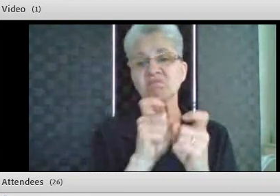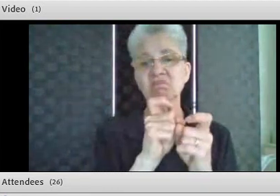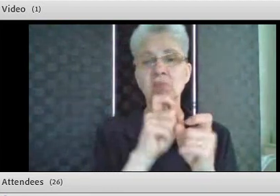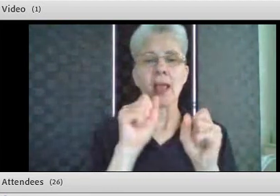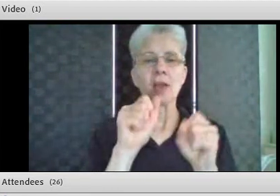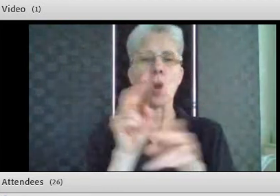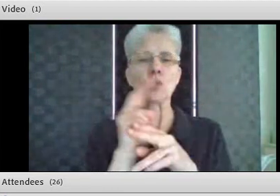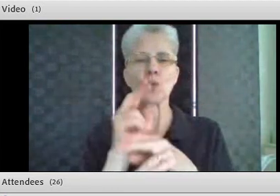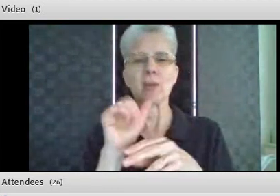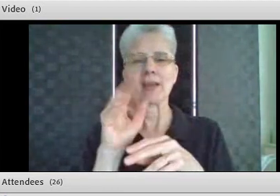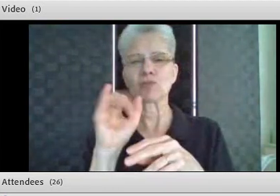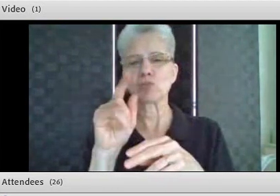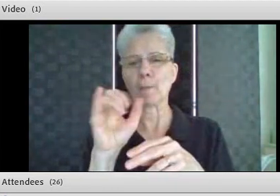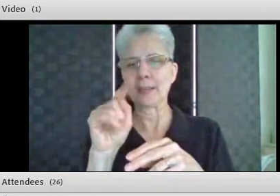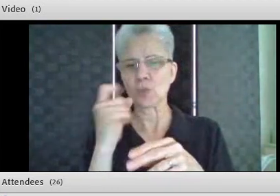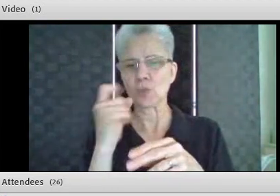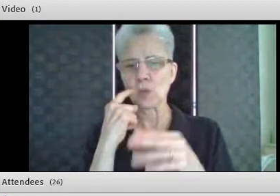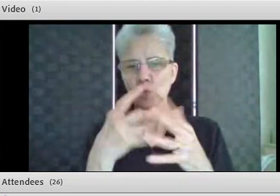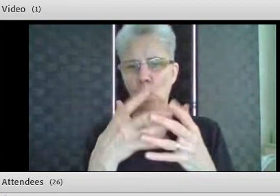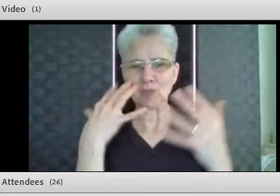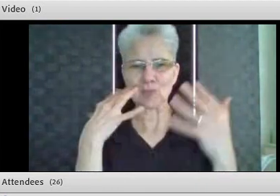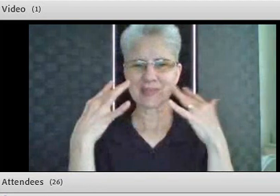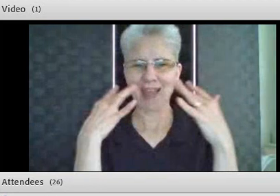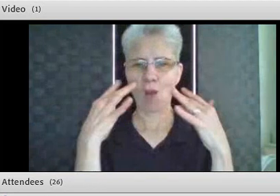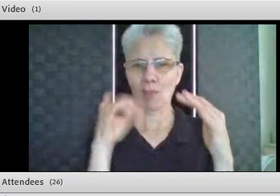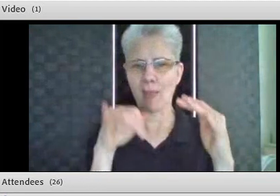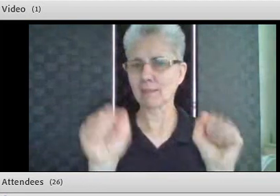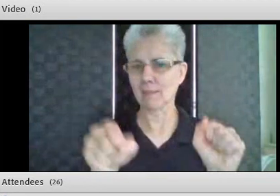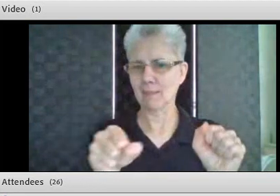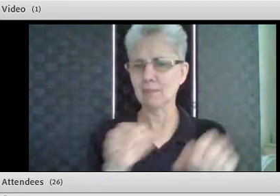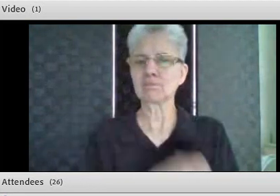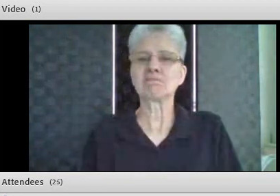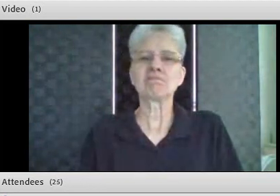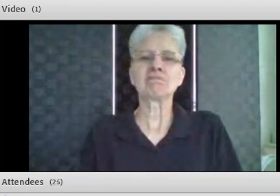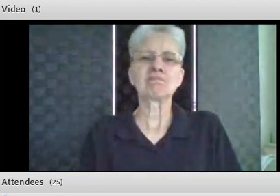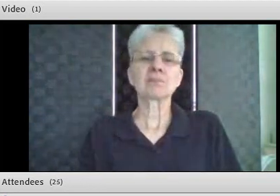backspace to add and play. You can play with the tempo here,